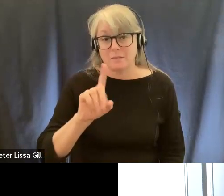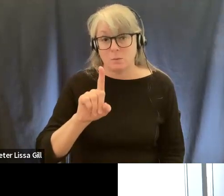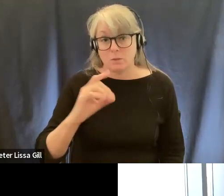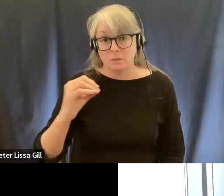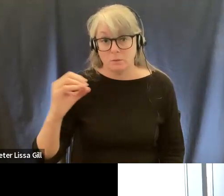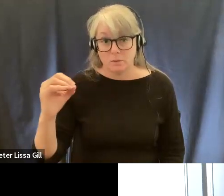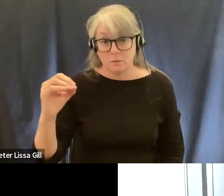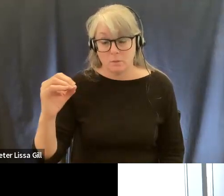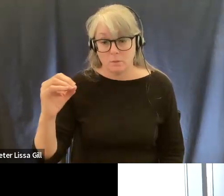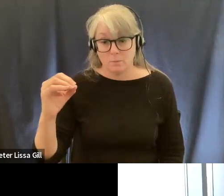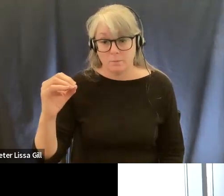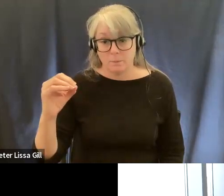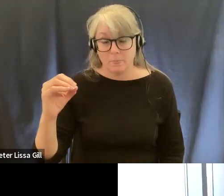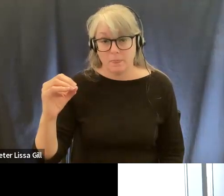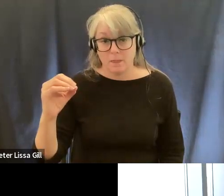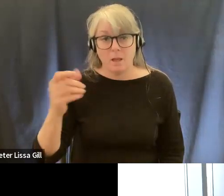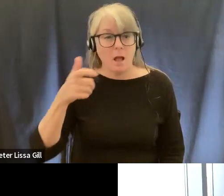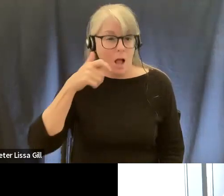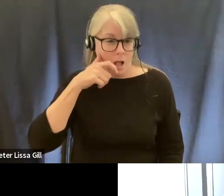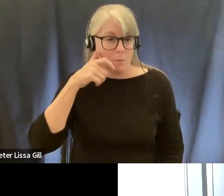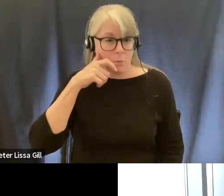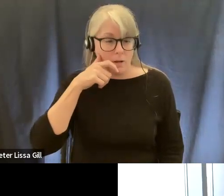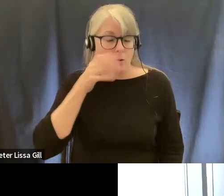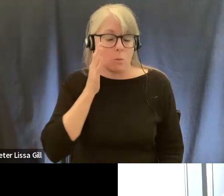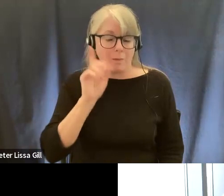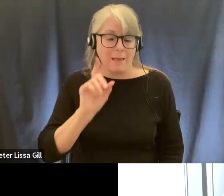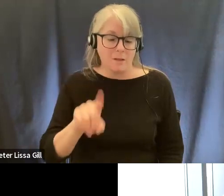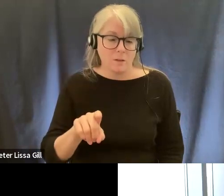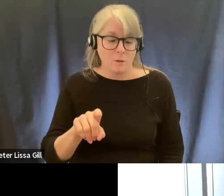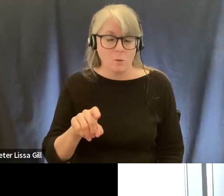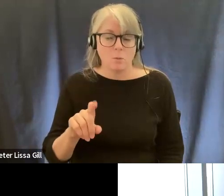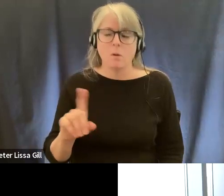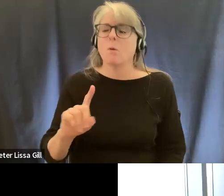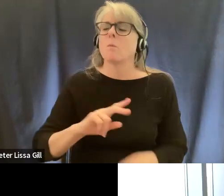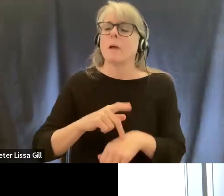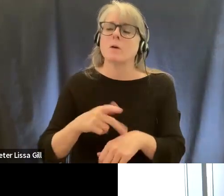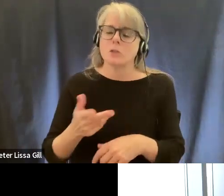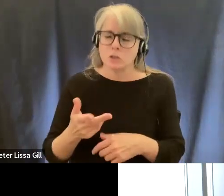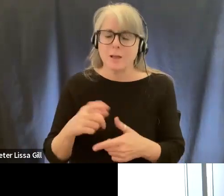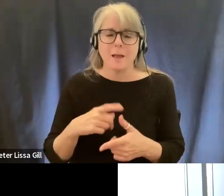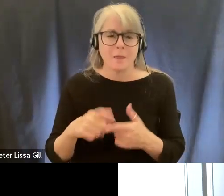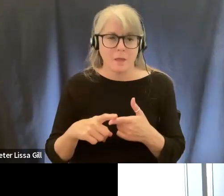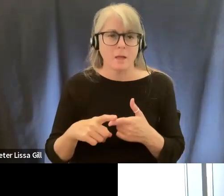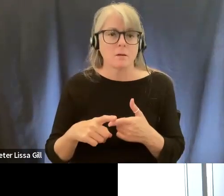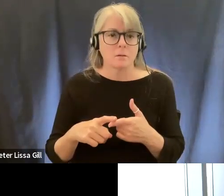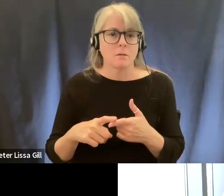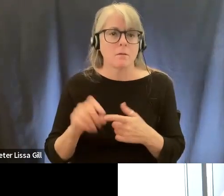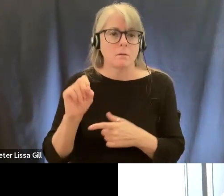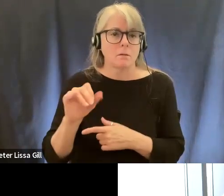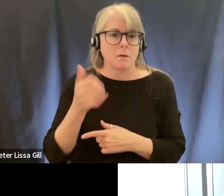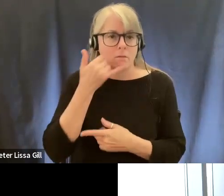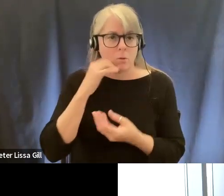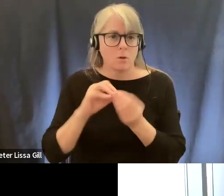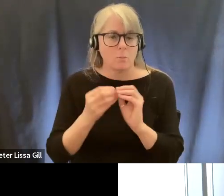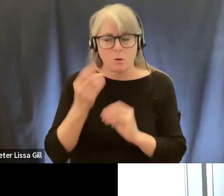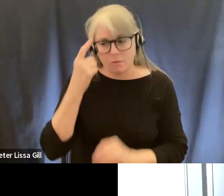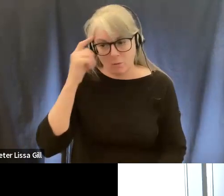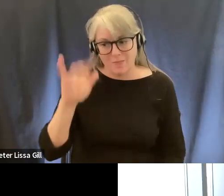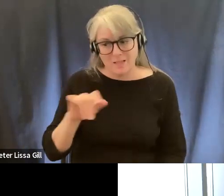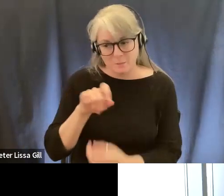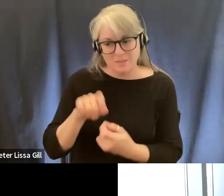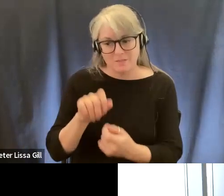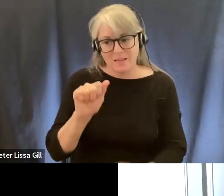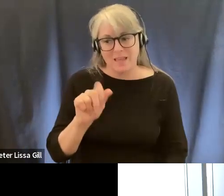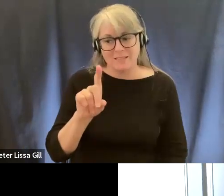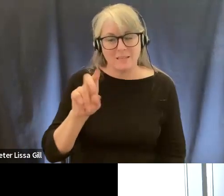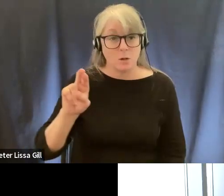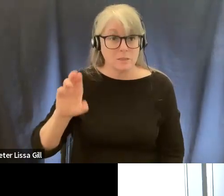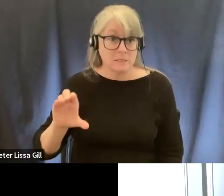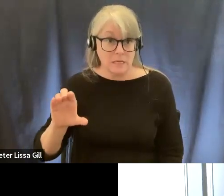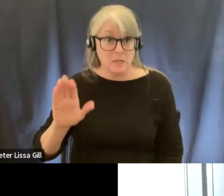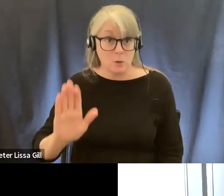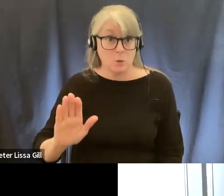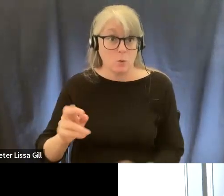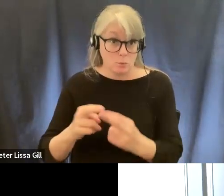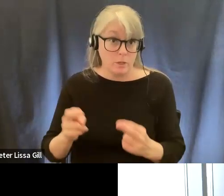And our operator can also, they will ask you what pair she resided and then they will give you the number to that specific ADRC in that area in that region and they'll be able to help you.